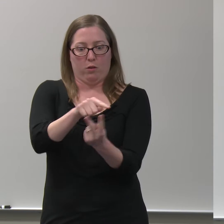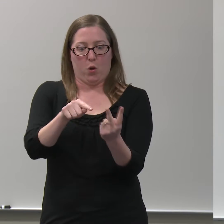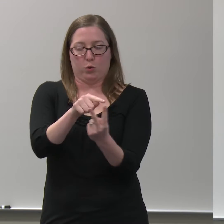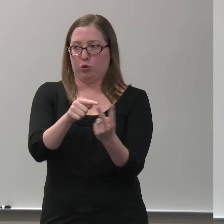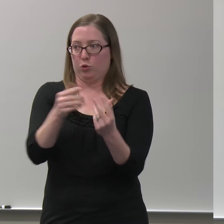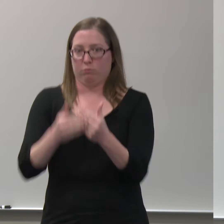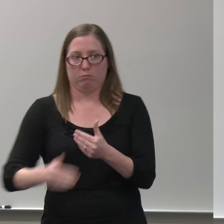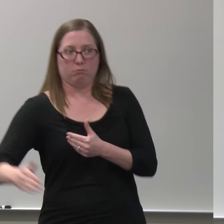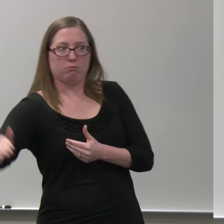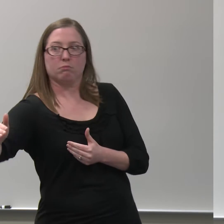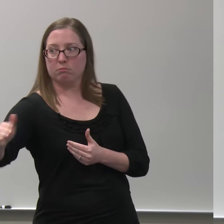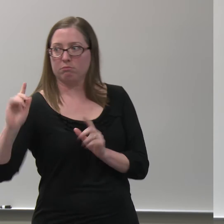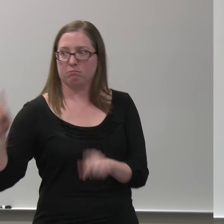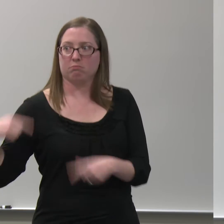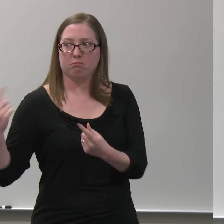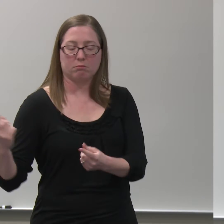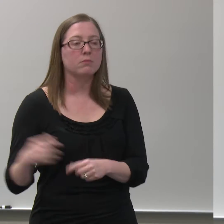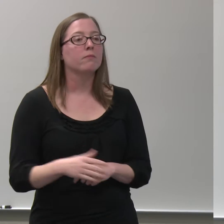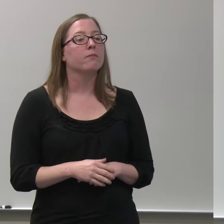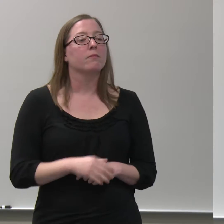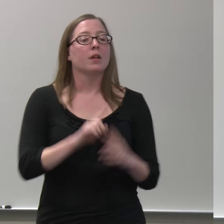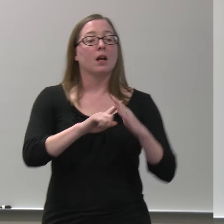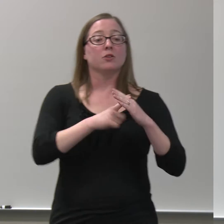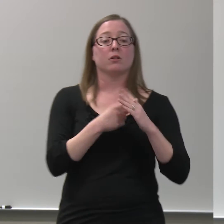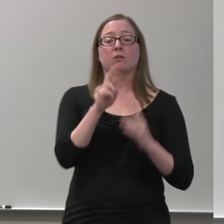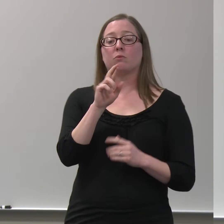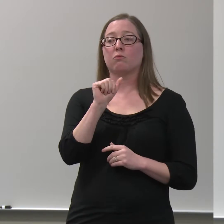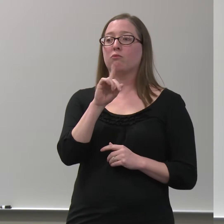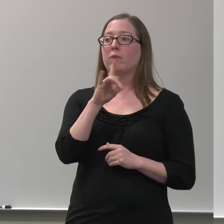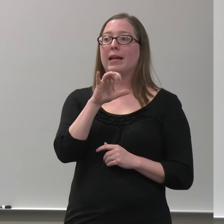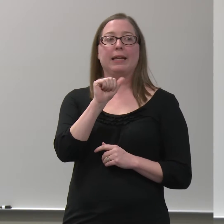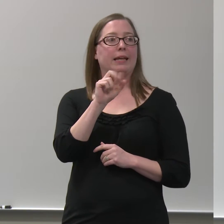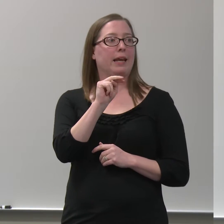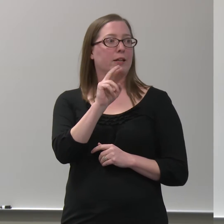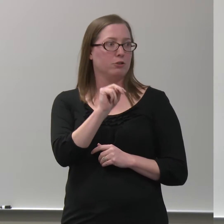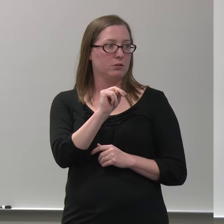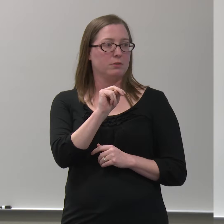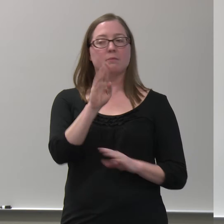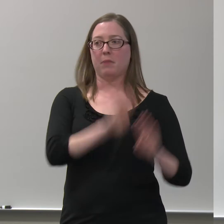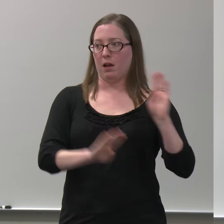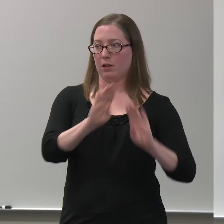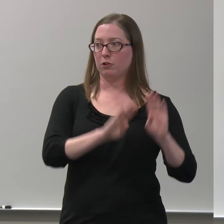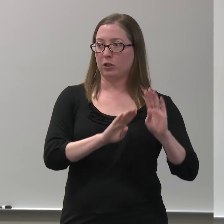The first was, I started out in radiation biology. They actually had a nuclear reactor